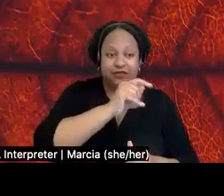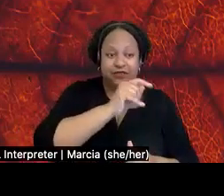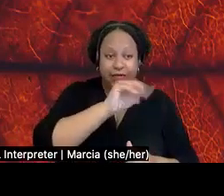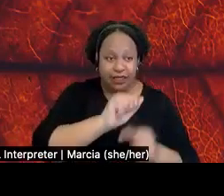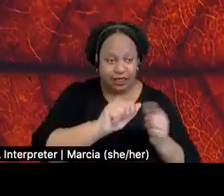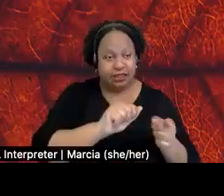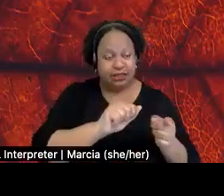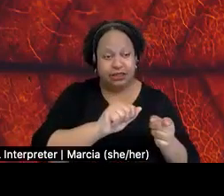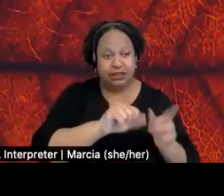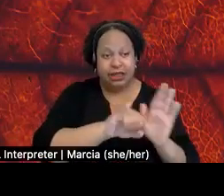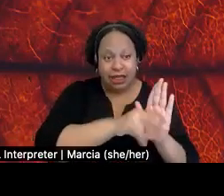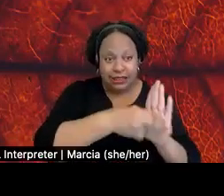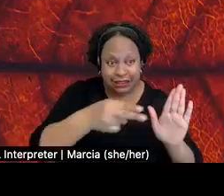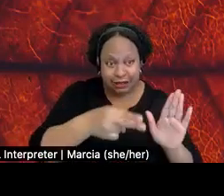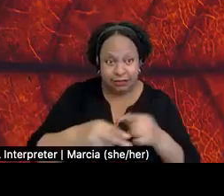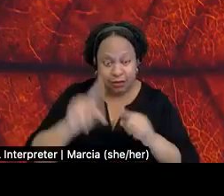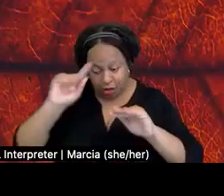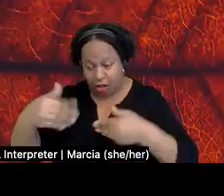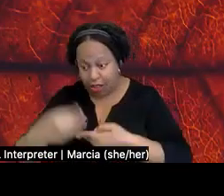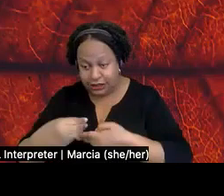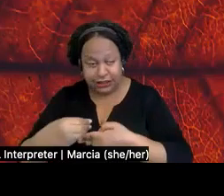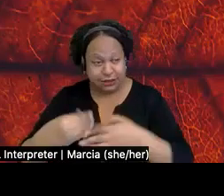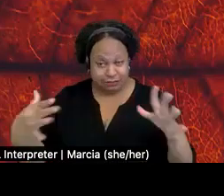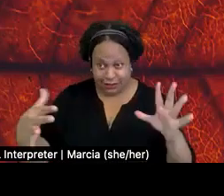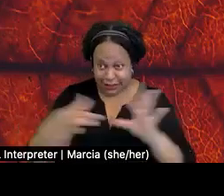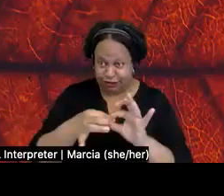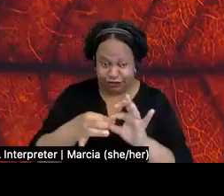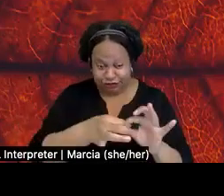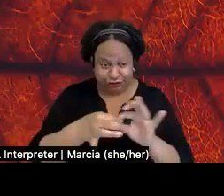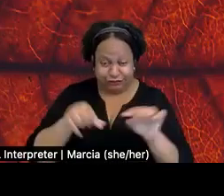Those with autism are no more likely to have